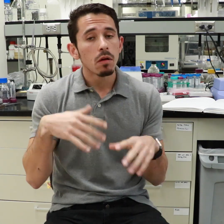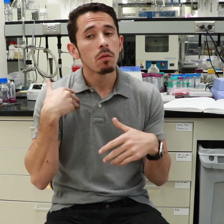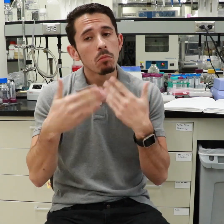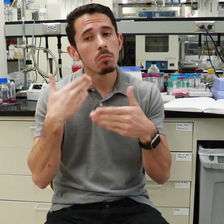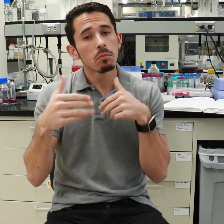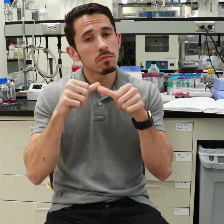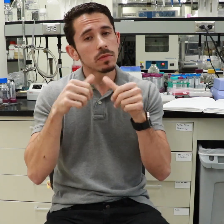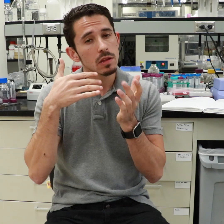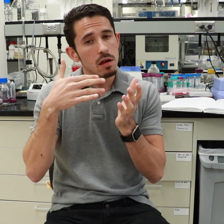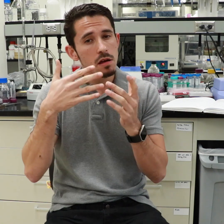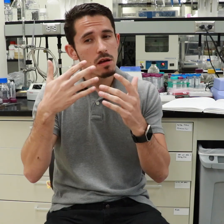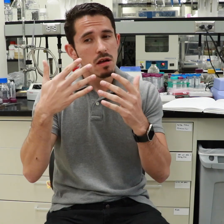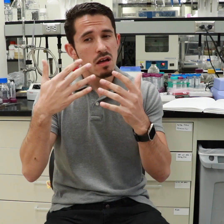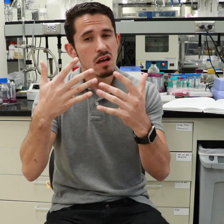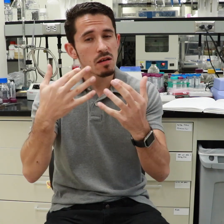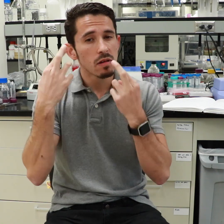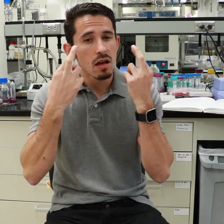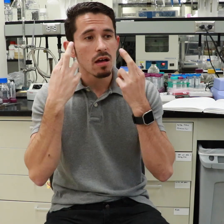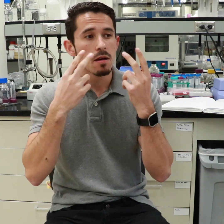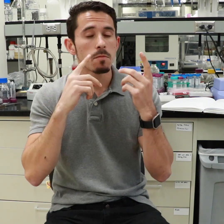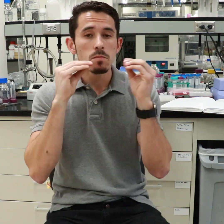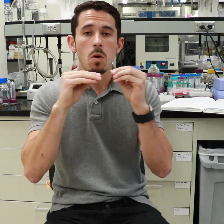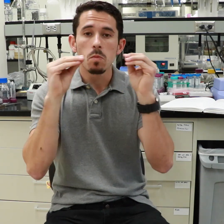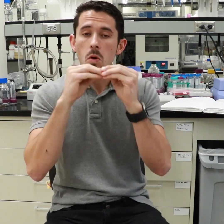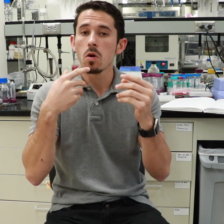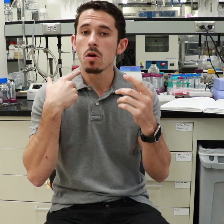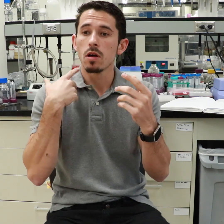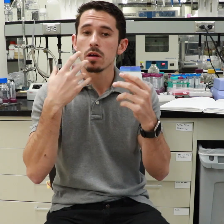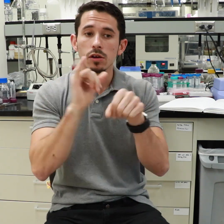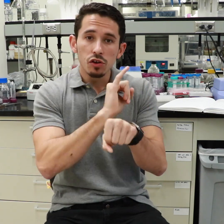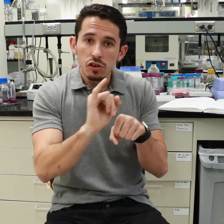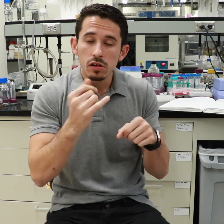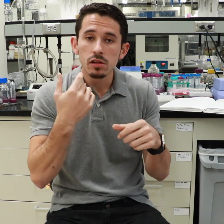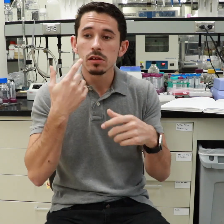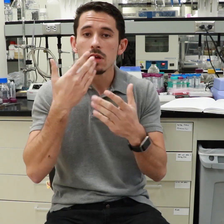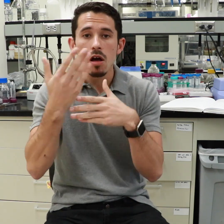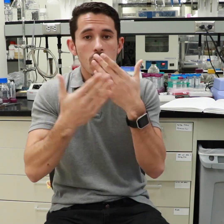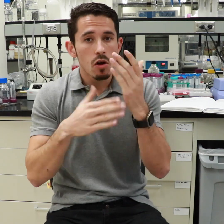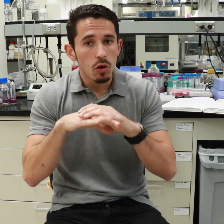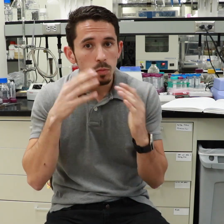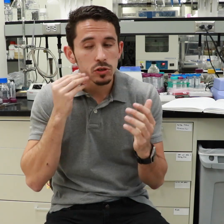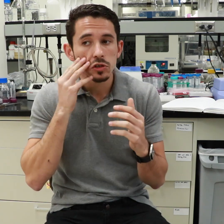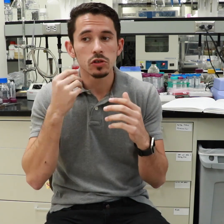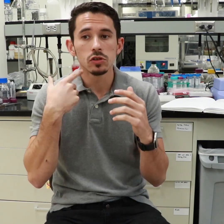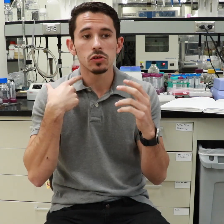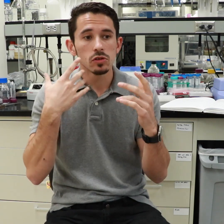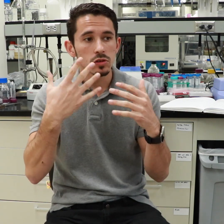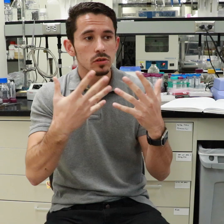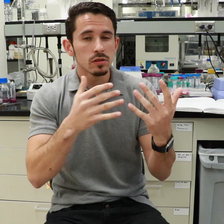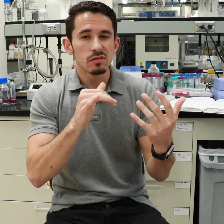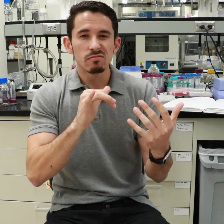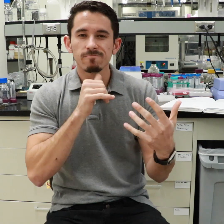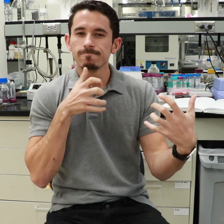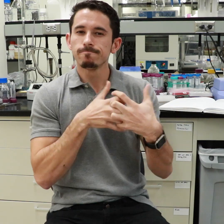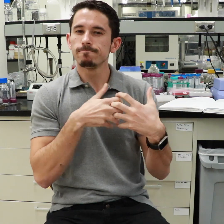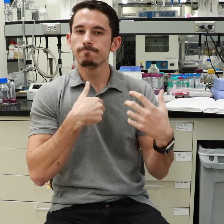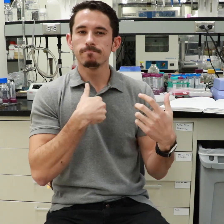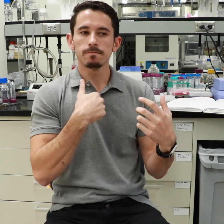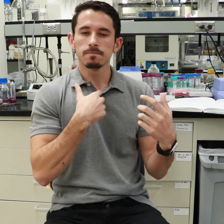As I continued my studies, completed internships, and hands-on experiences, I realized that field wasn’t for me.